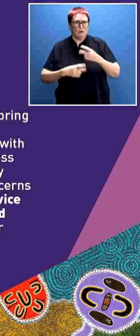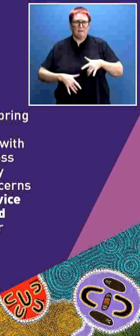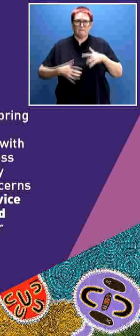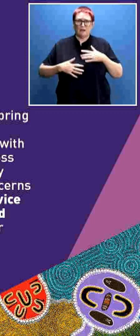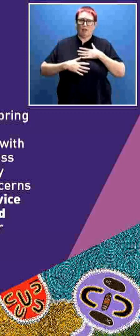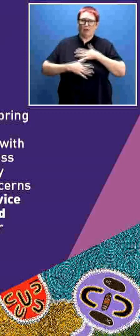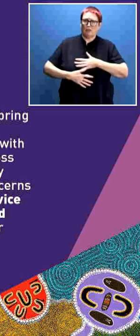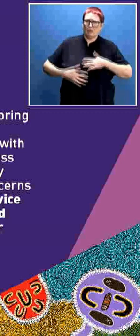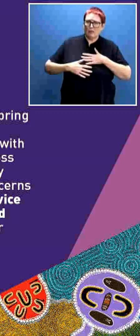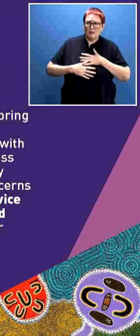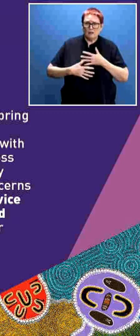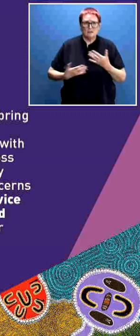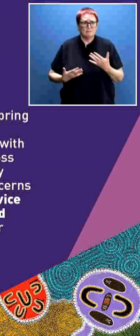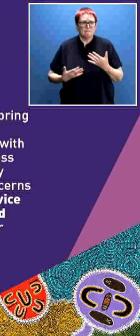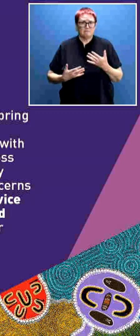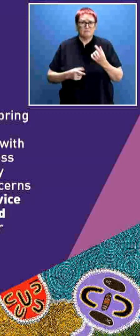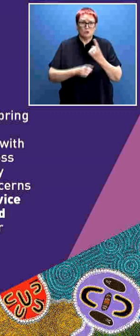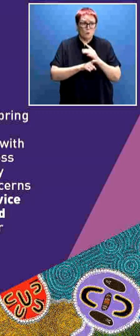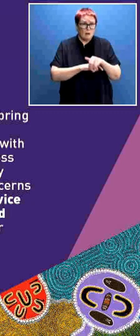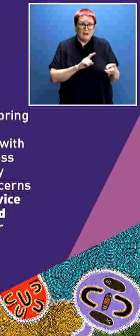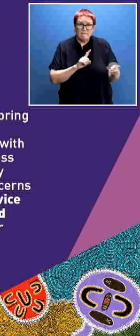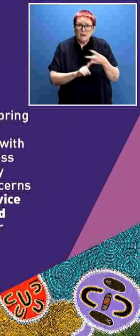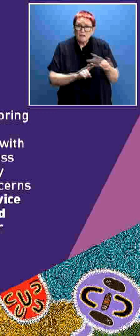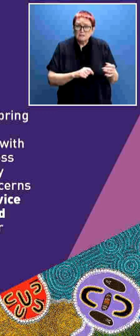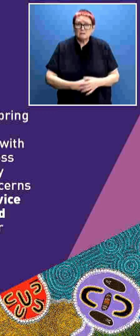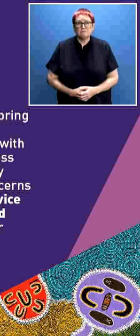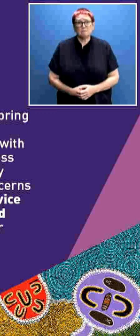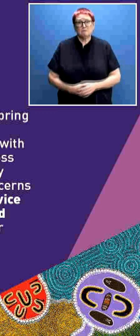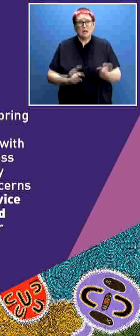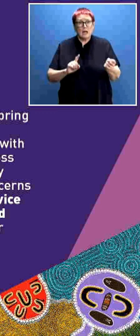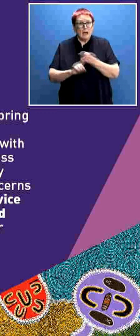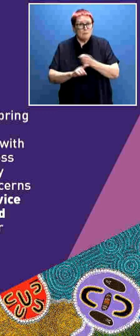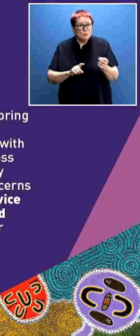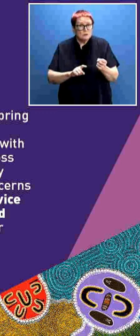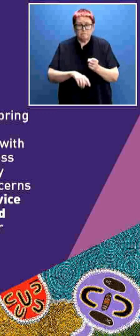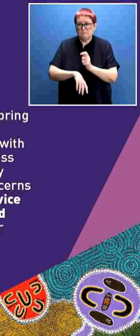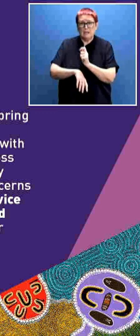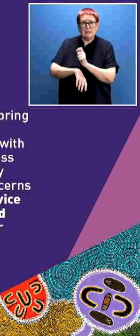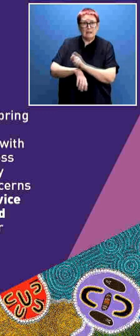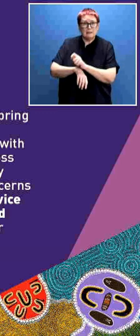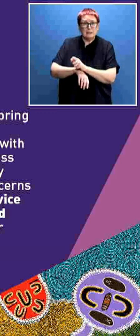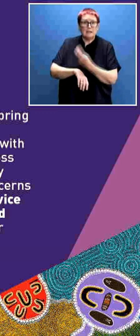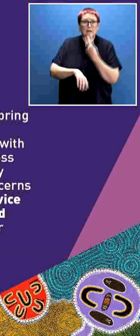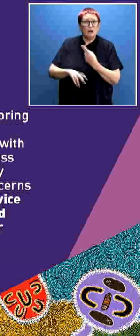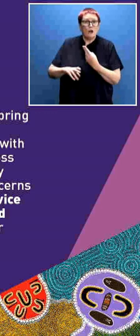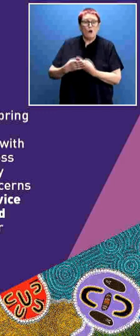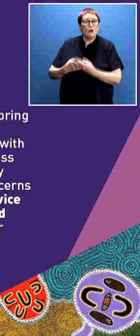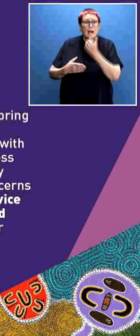It will include accounts of violence, abuse, neglect and exploitation of First Nations children with disability,